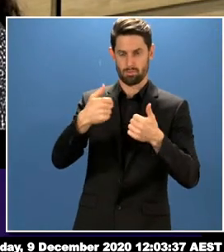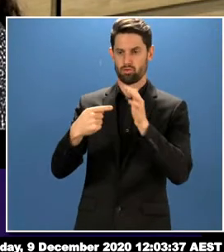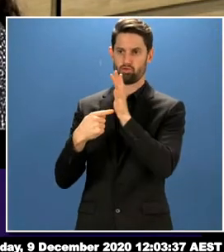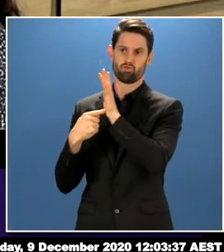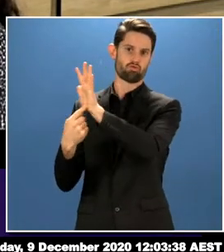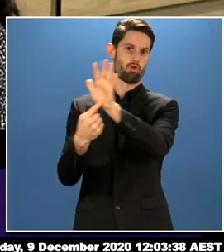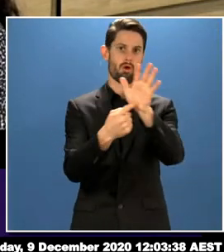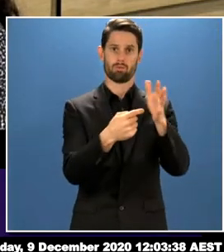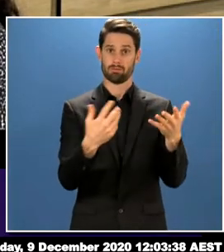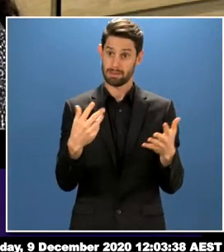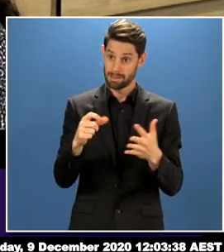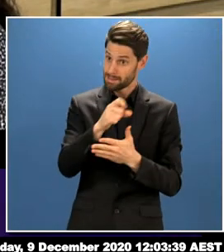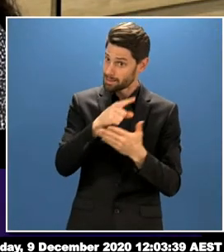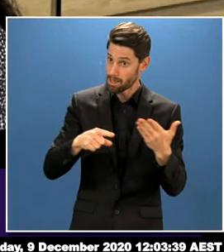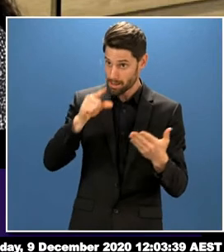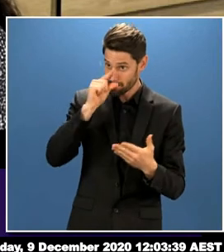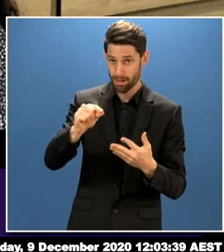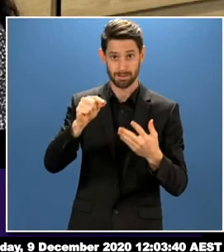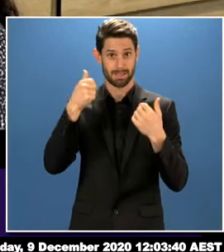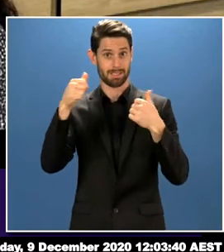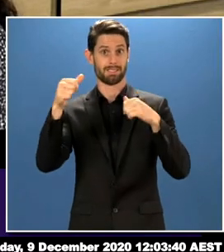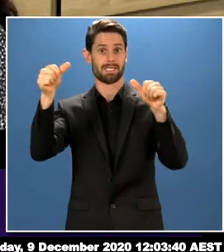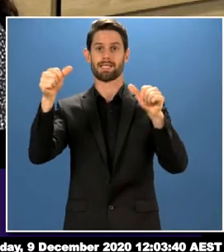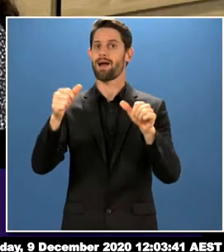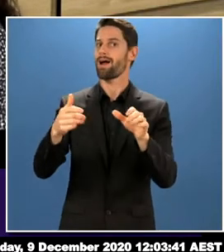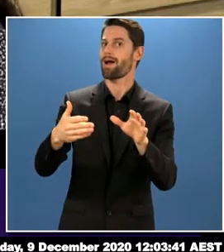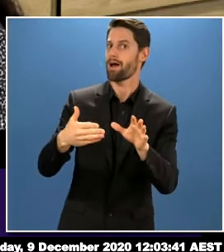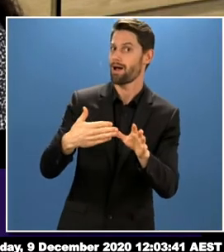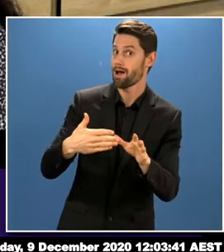with a disability in a workplace setting when they are given an opportunity.